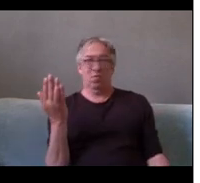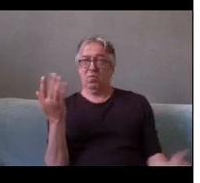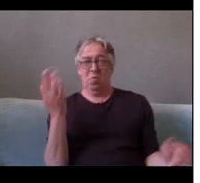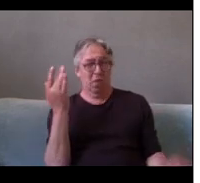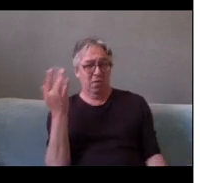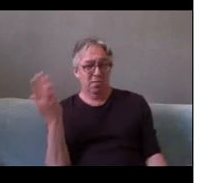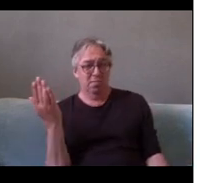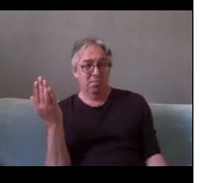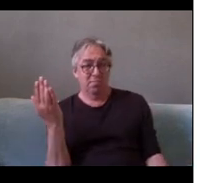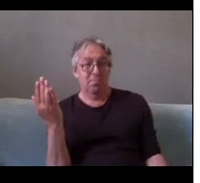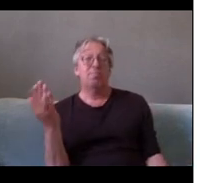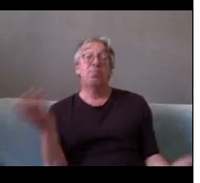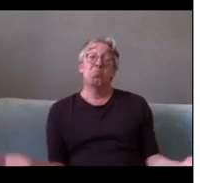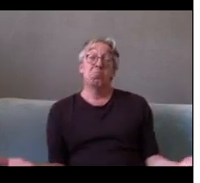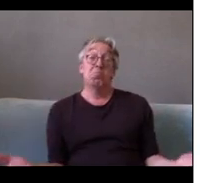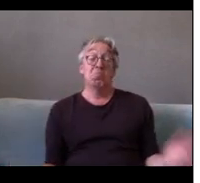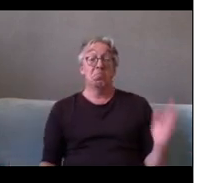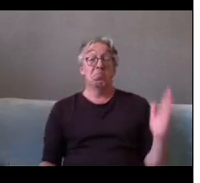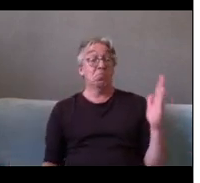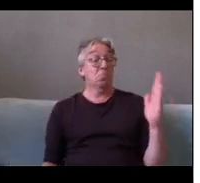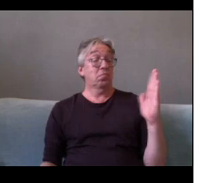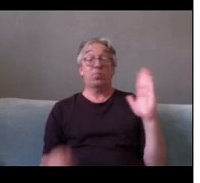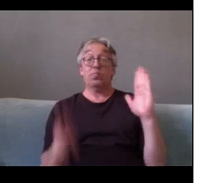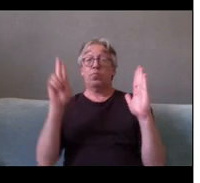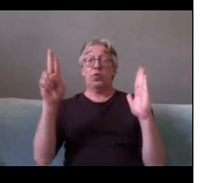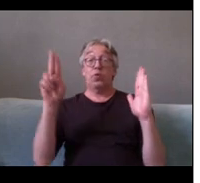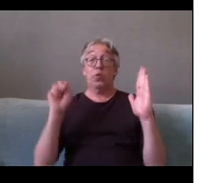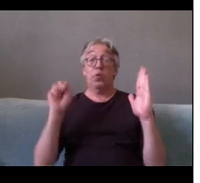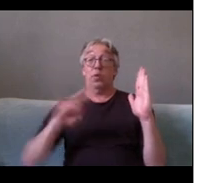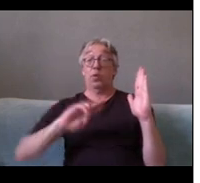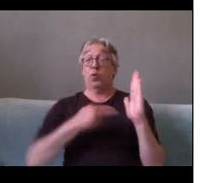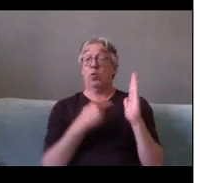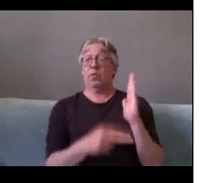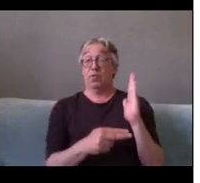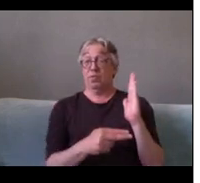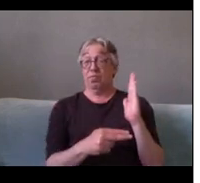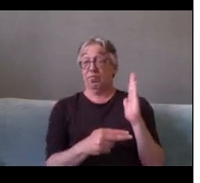in the UN Convention on the Rights of Persons with Disabilities (CRPD).